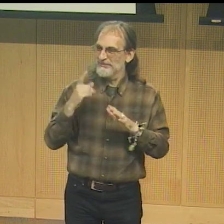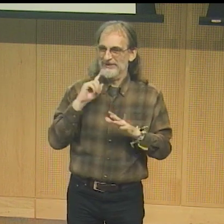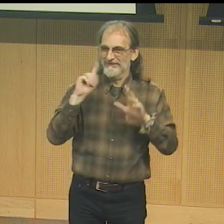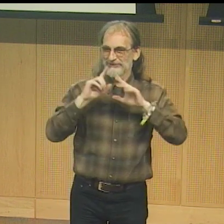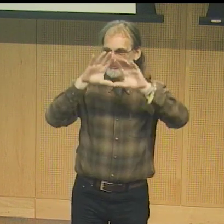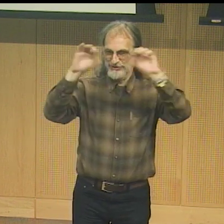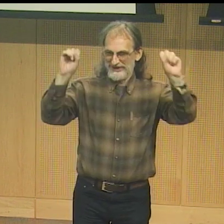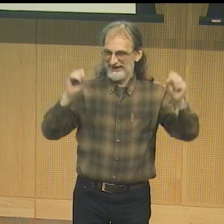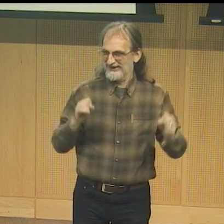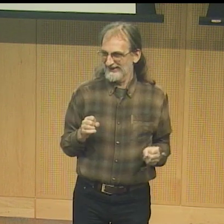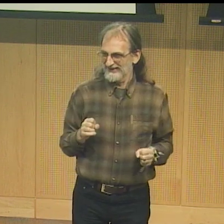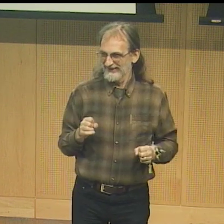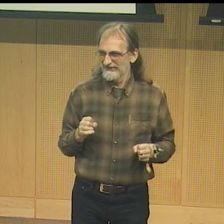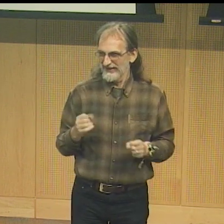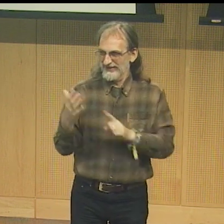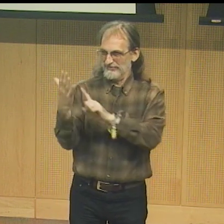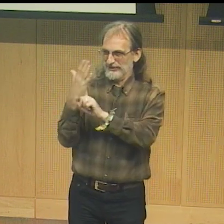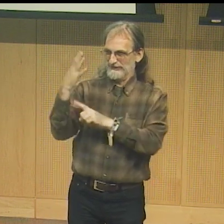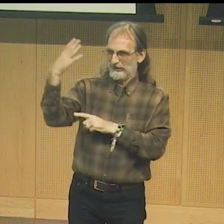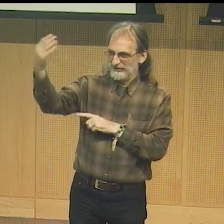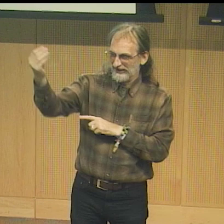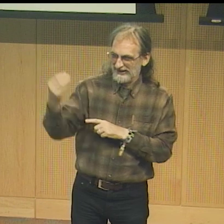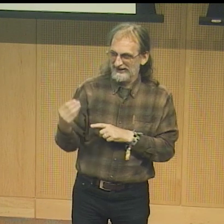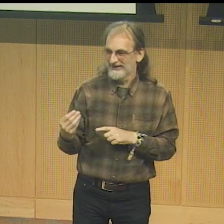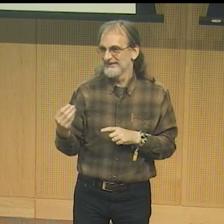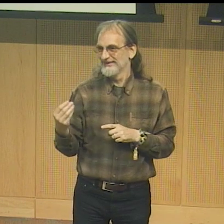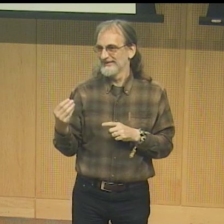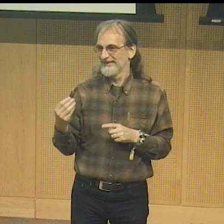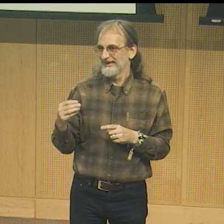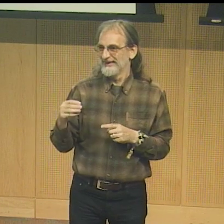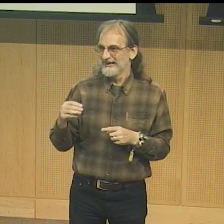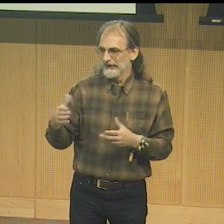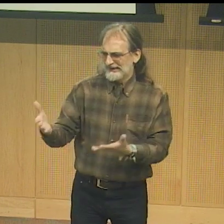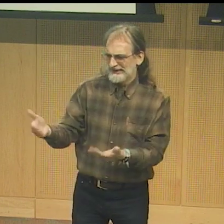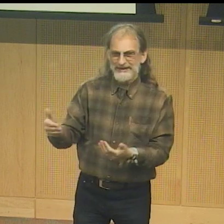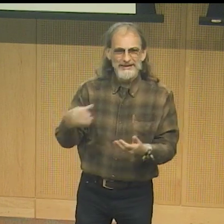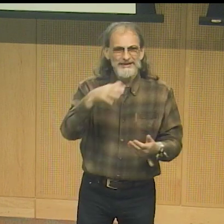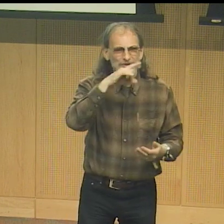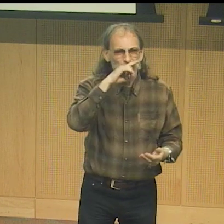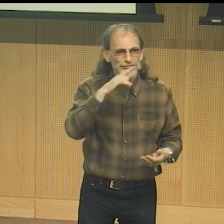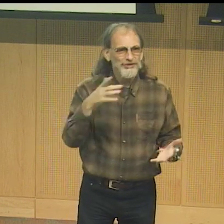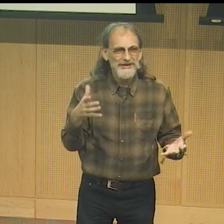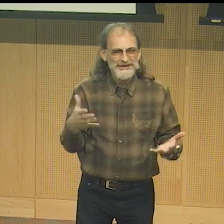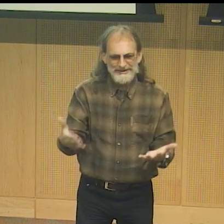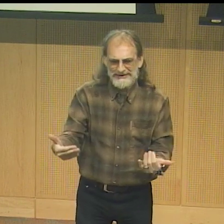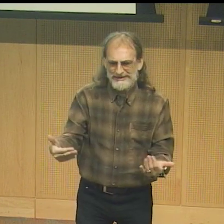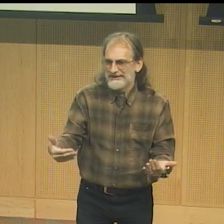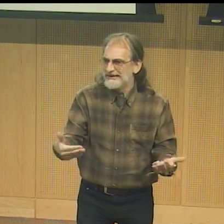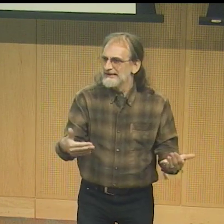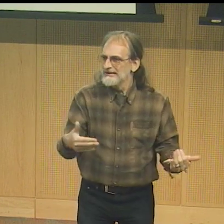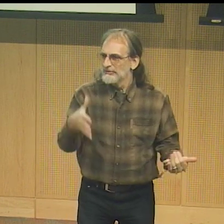It's really an unfortunate time in history to be a Deaf superintendent with the pressures that they face from